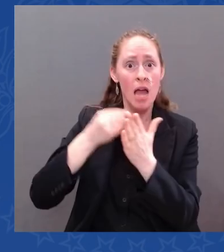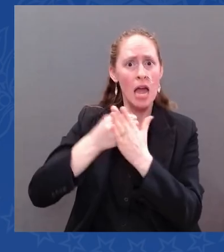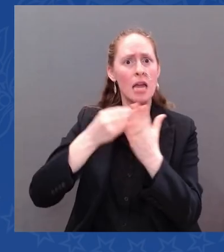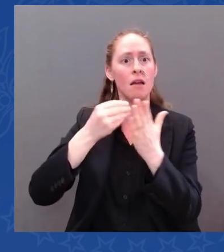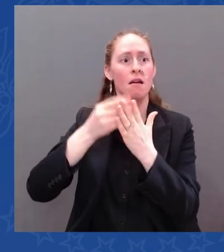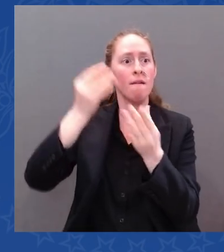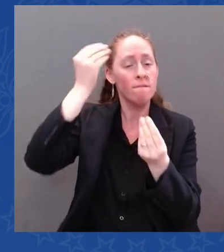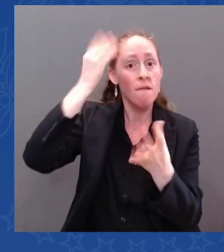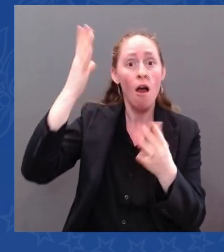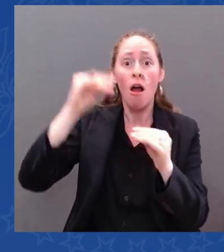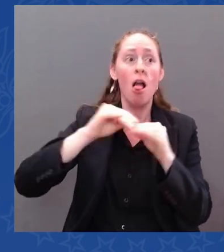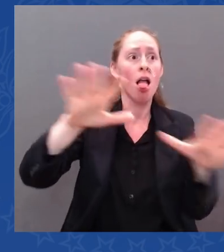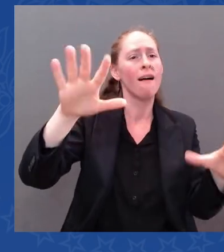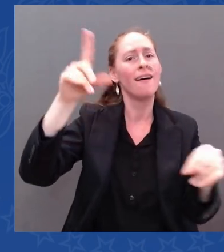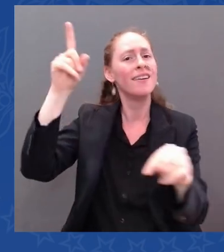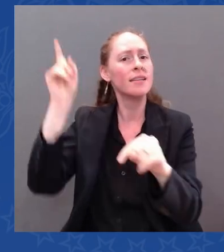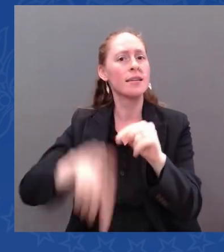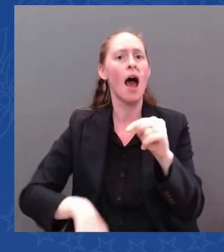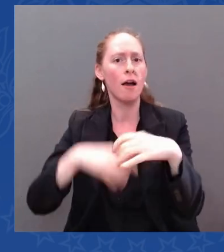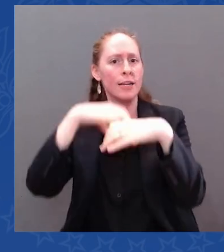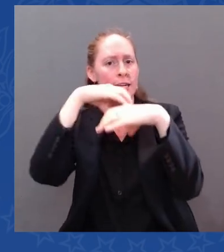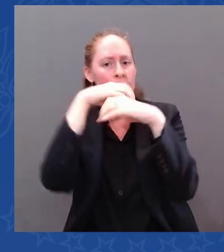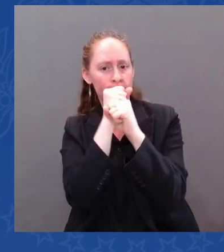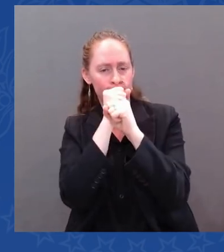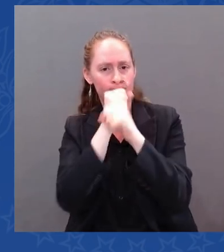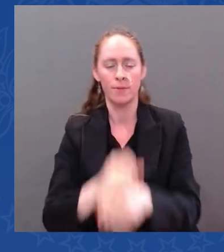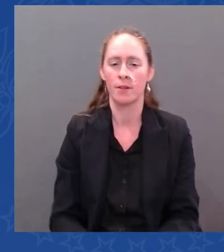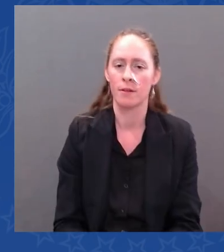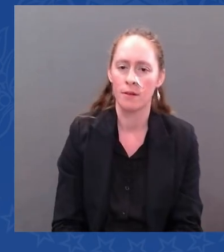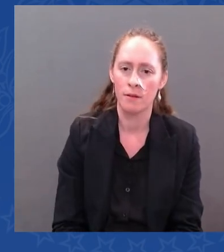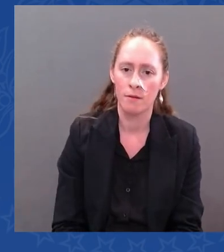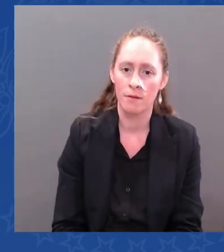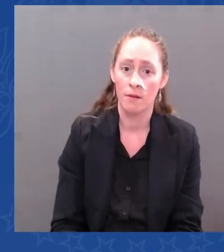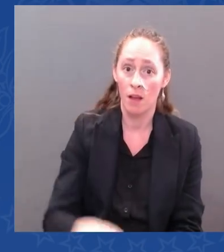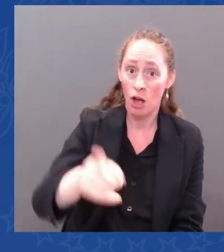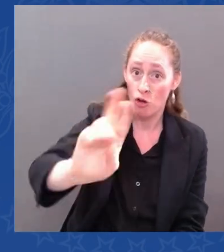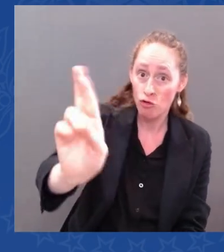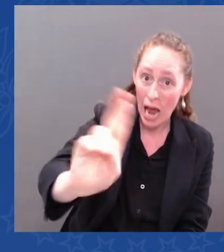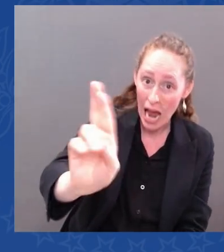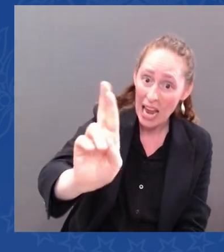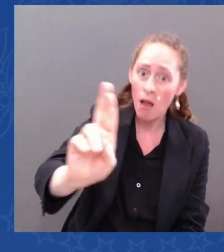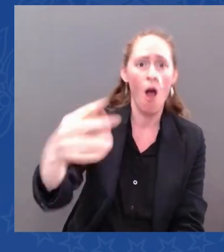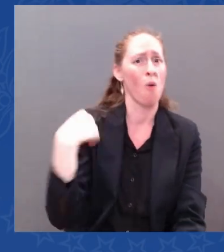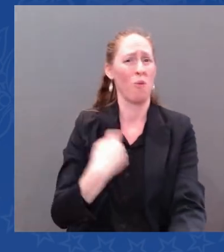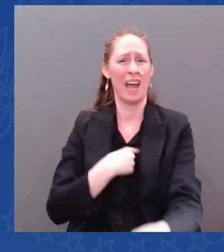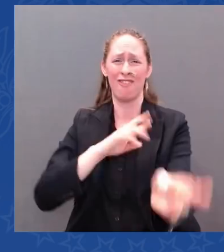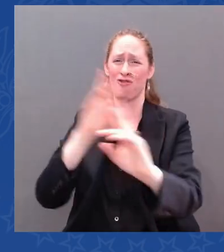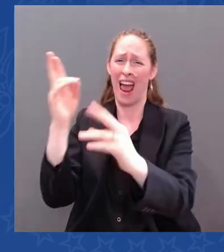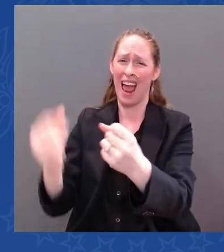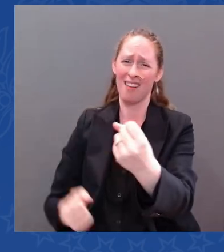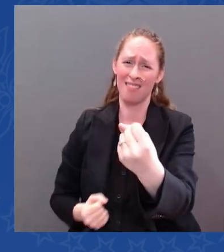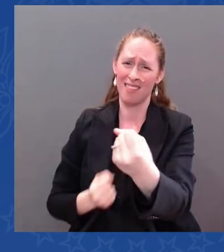we possess if you're ready to do that. But it's your decision as to the steps you'll take and your responsibility